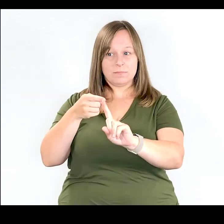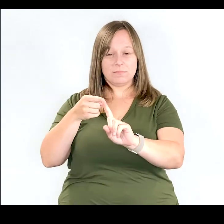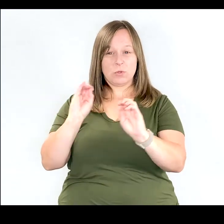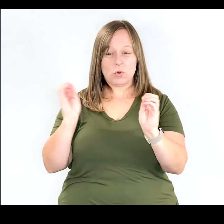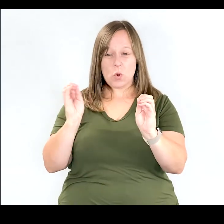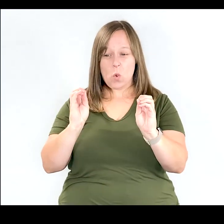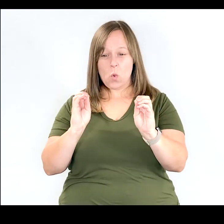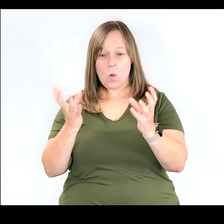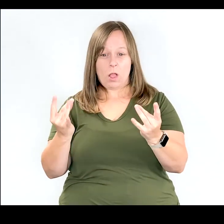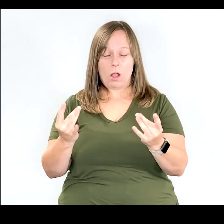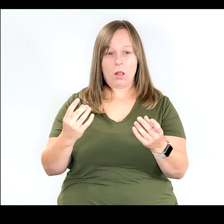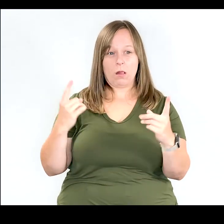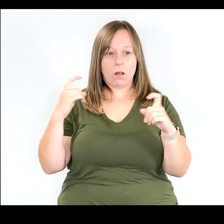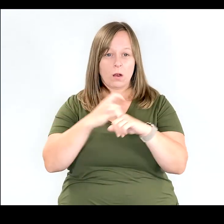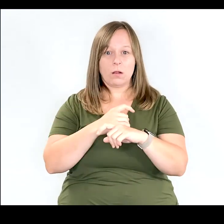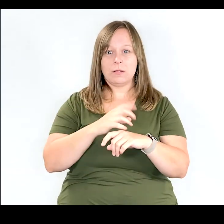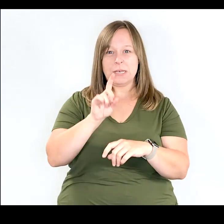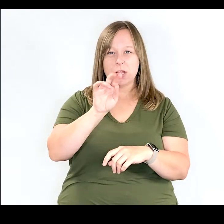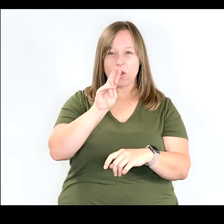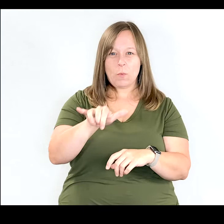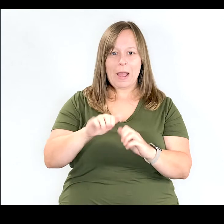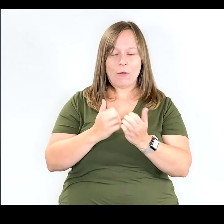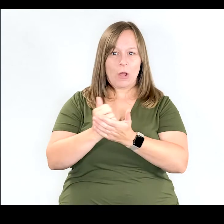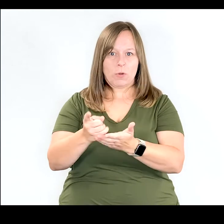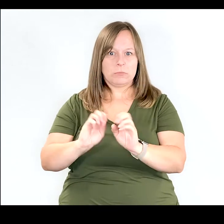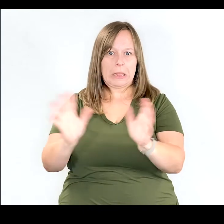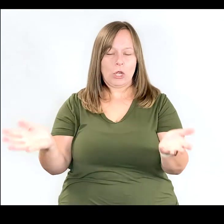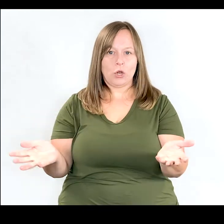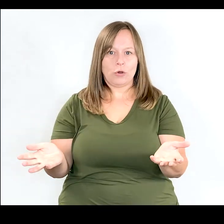And so there was no difficulty for DRNY in terms of how to help her, which